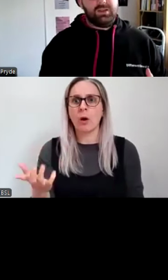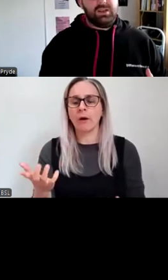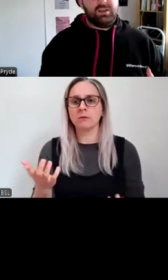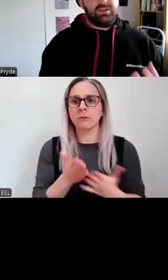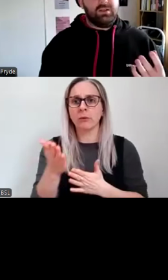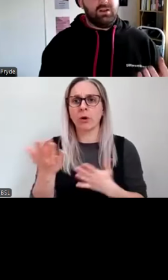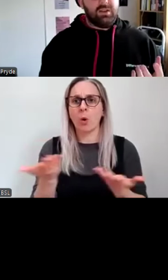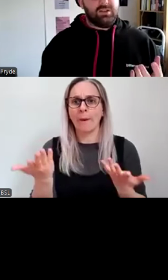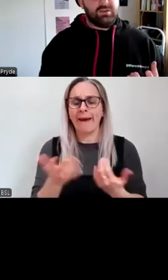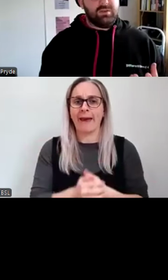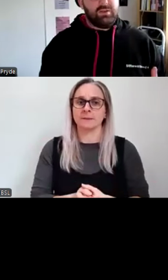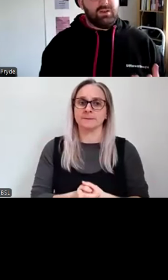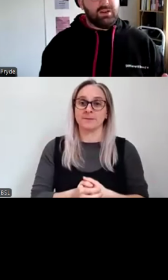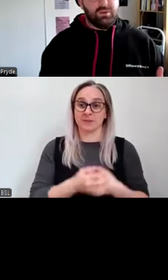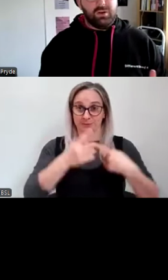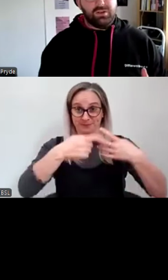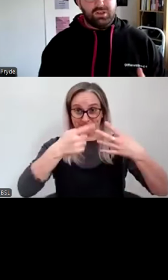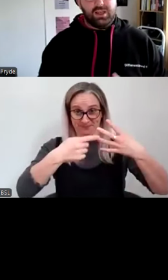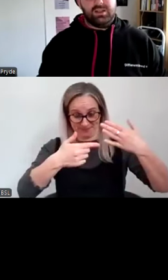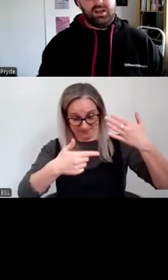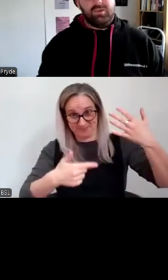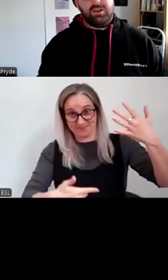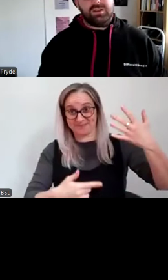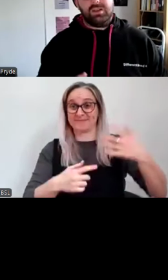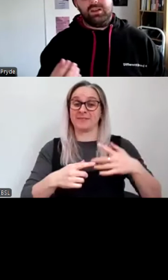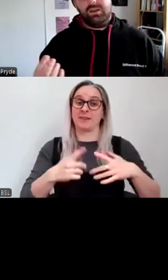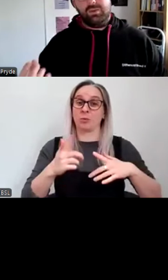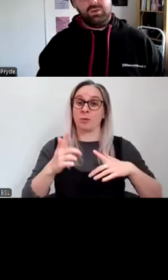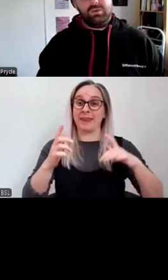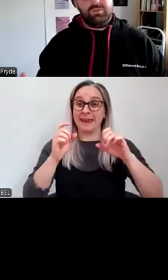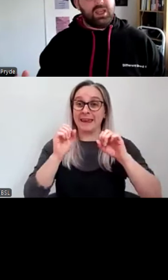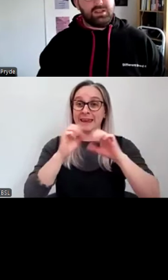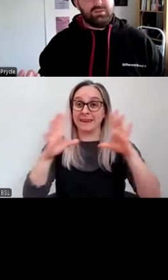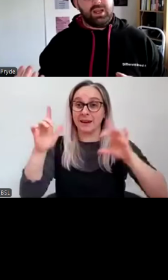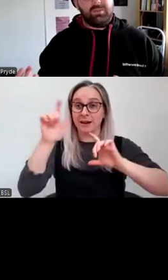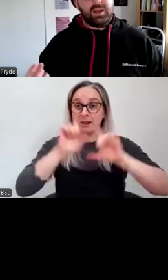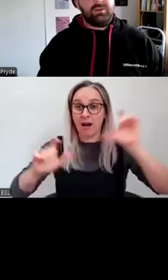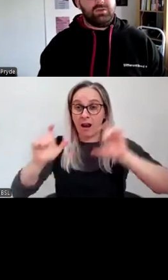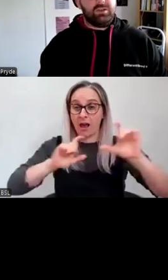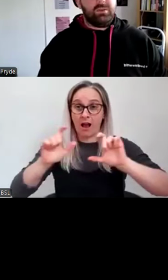Then we're seeing that there's a lot of issues around very low contrast, and that'll be things like the blue text on black background,